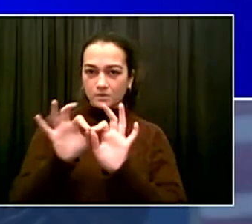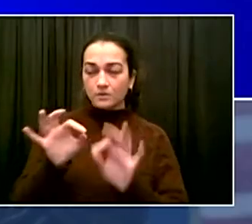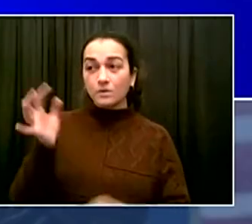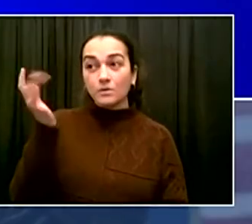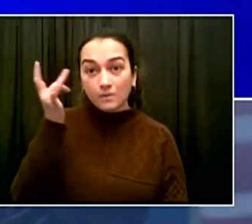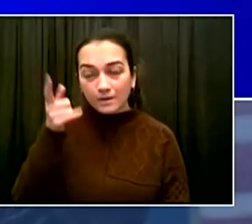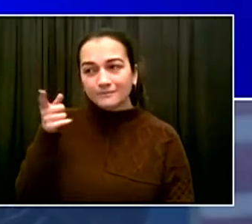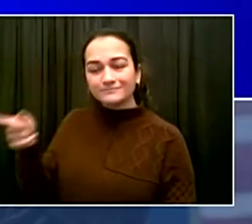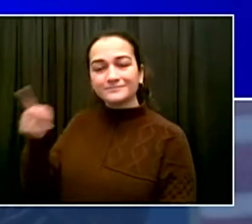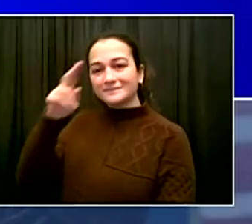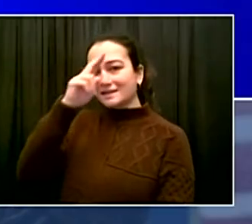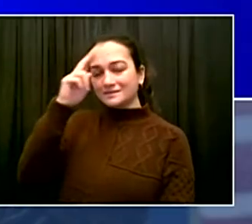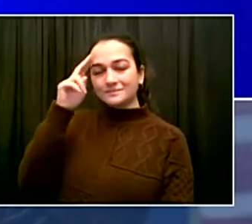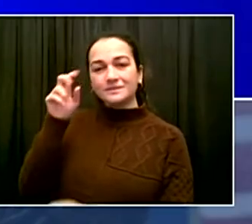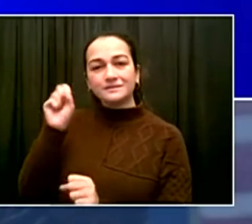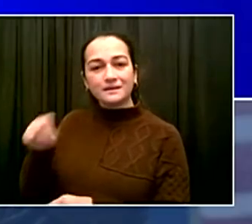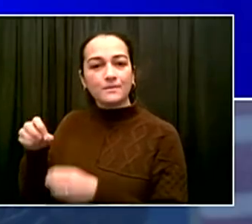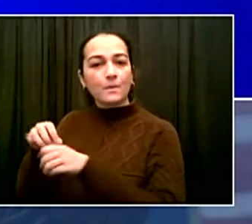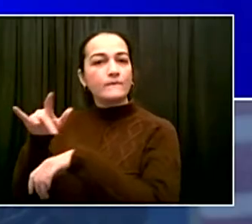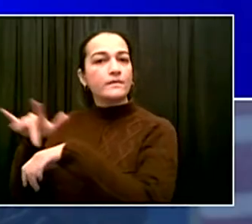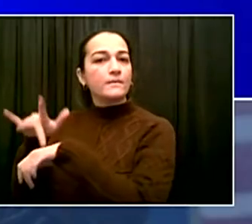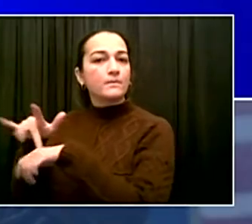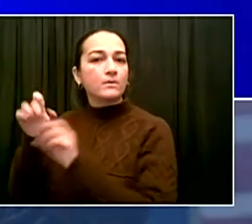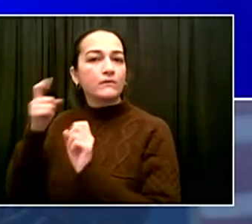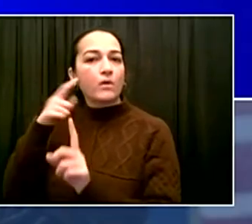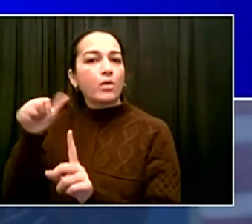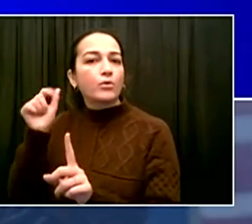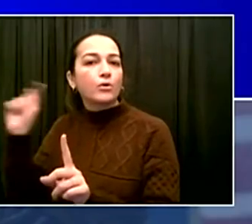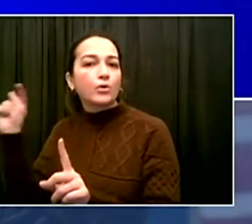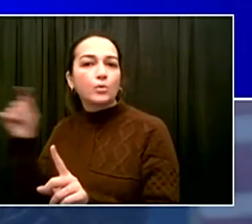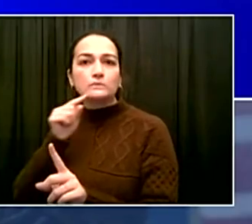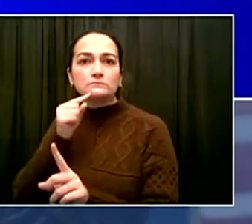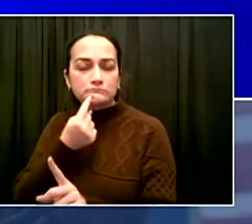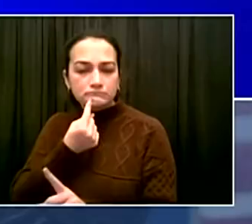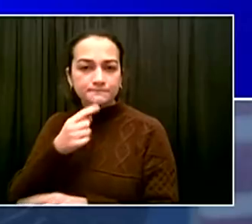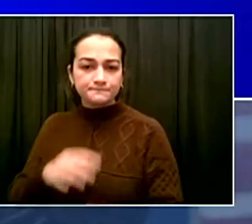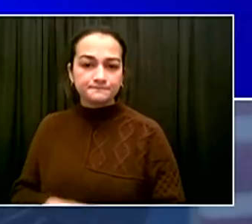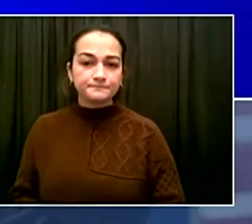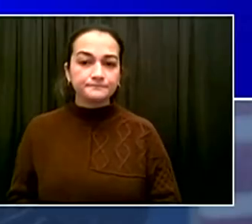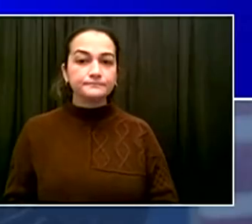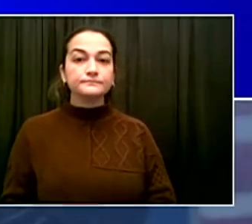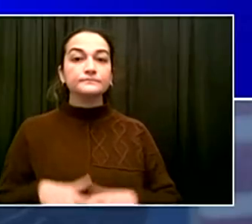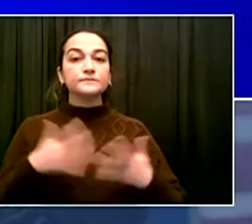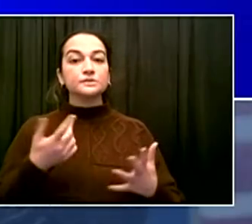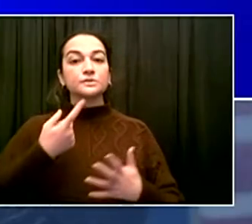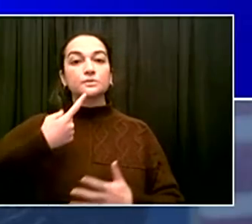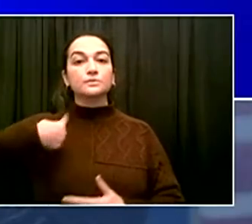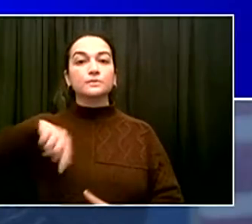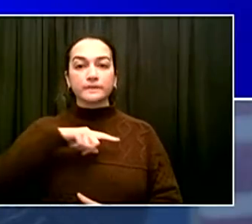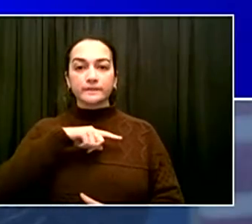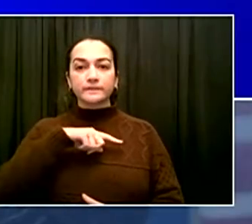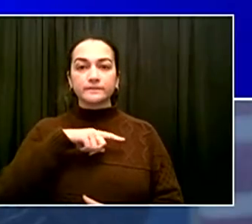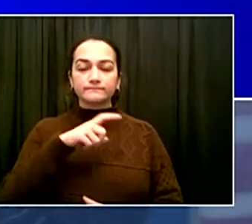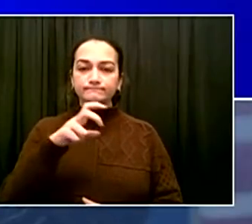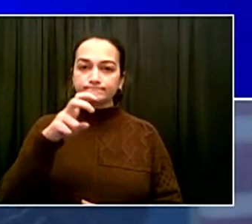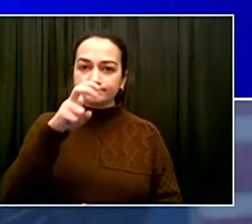WE THINK THE OUTCOMES, WHAT HAPPENS TO PEOPLE IS GOING TO BE VERY MUCH BETTER THIS TIME. IT WILL BE EVEN MORE TRUE IF WE KEEP INTENSIFYING OUR VACCINATION EFFORT.